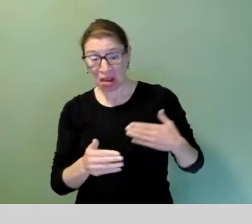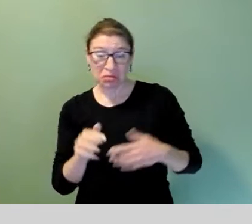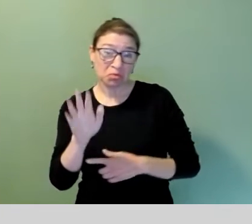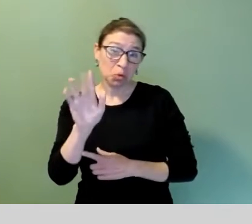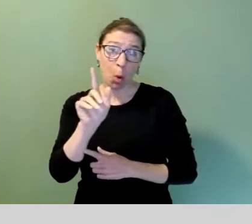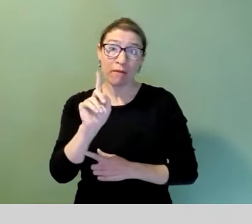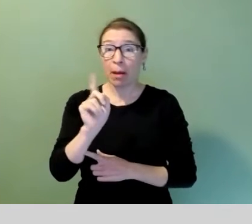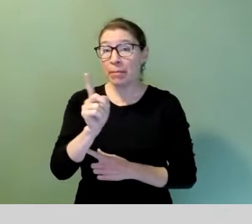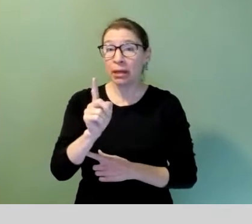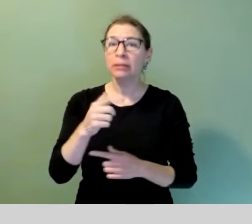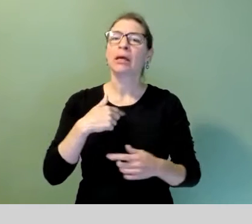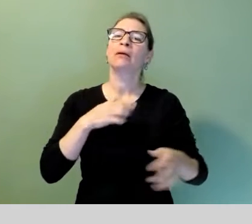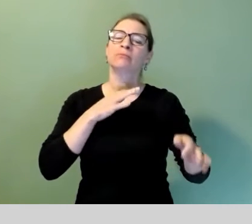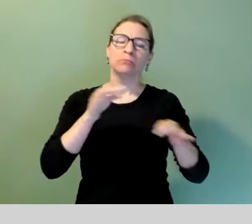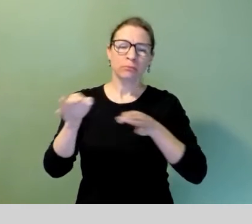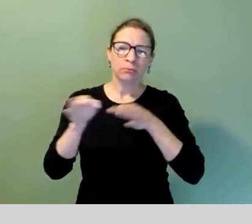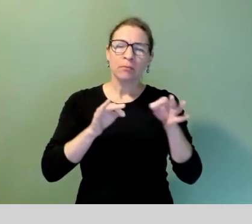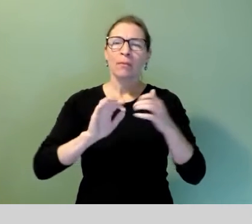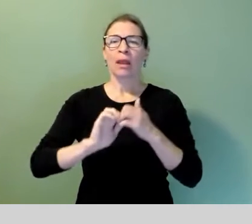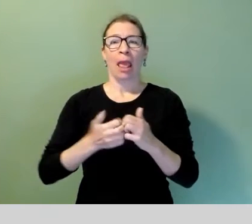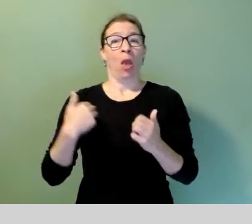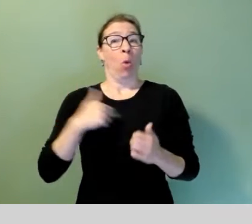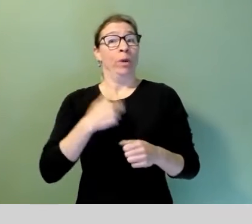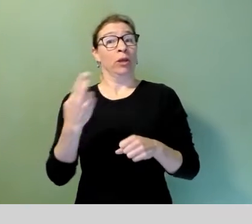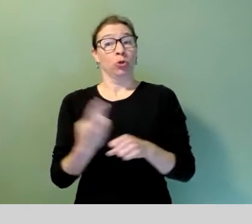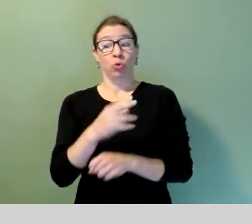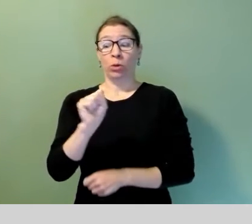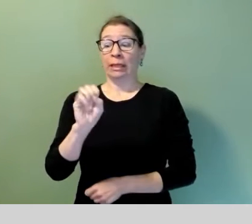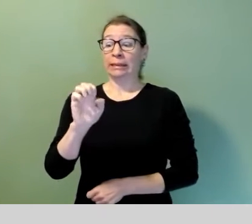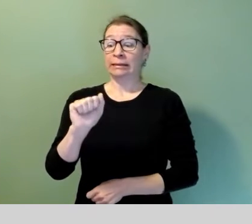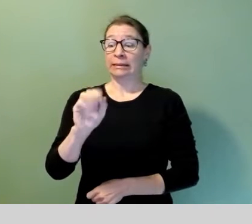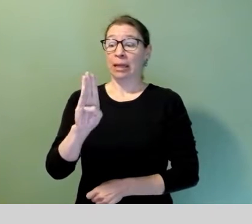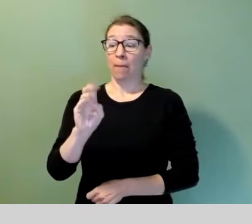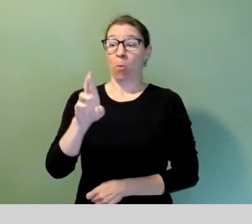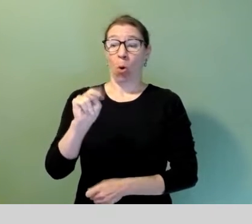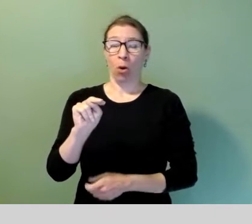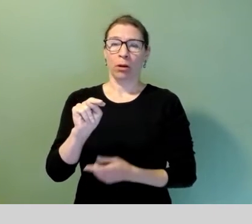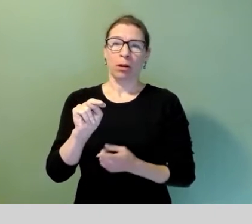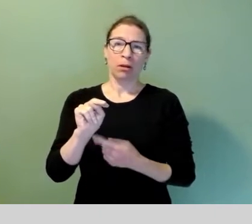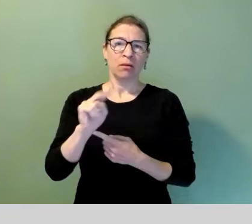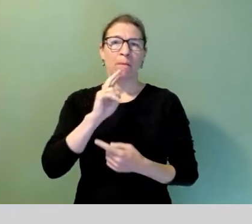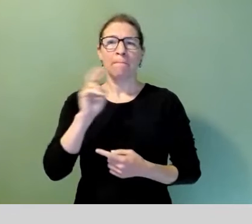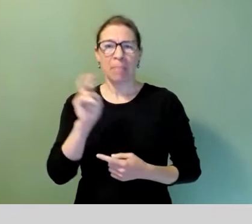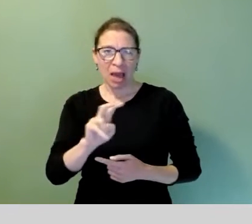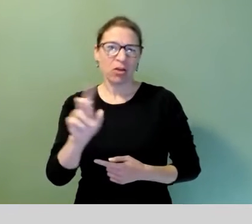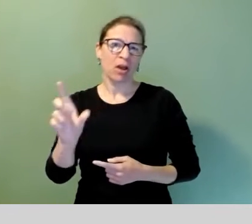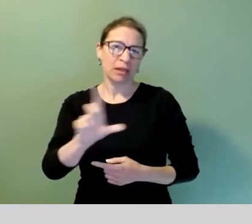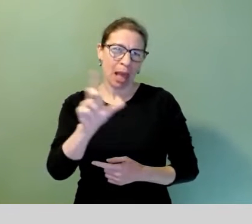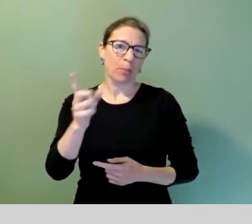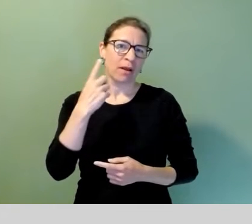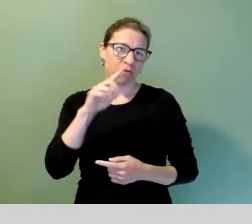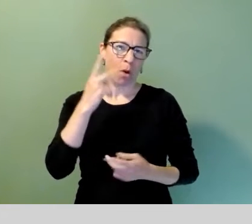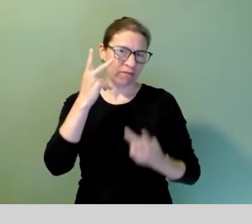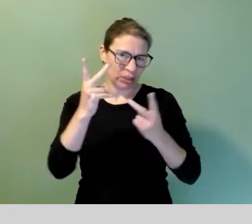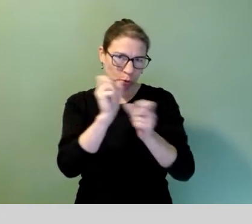I'm gonna guide you through how we can use seaborn at Python library focused organization